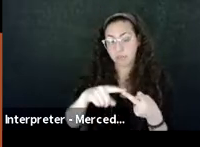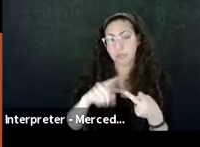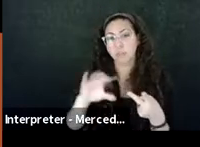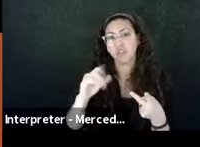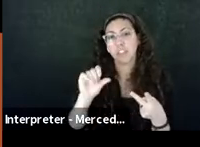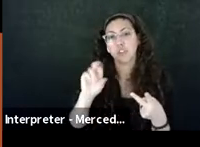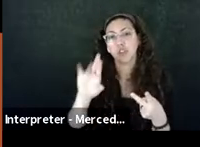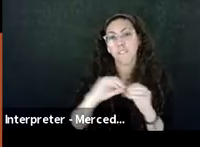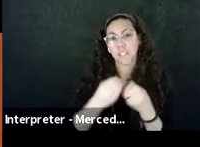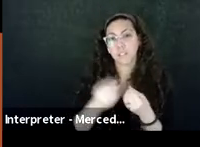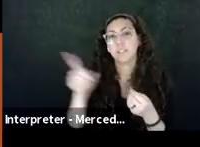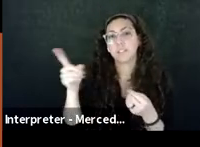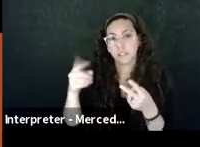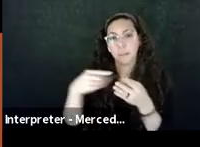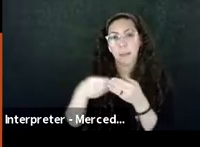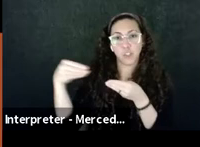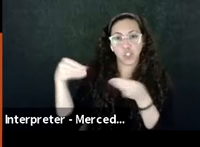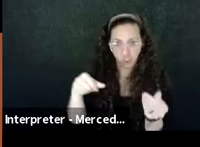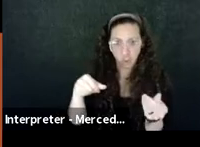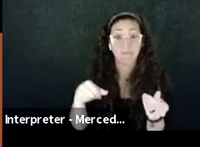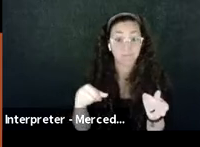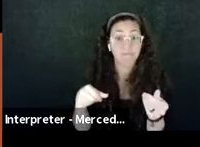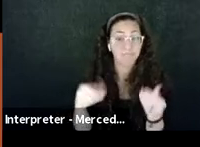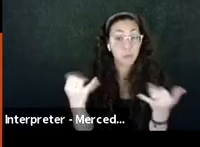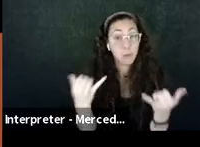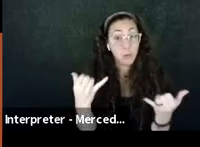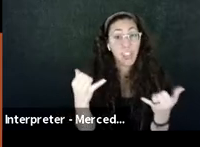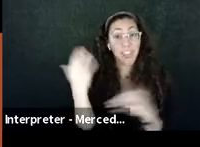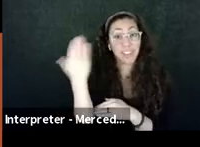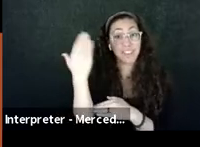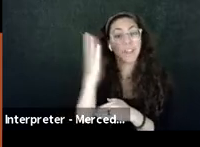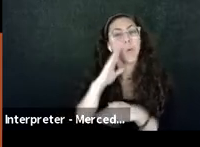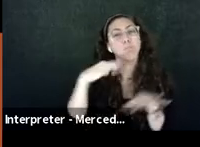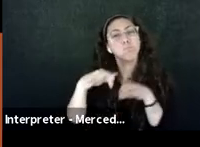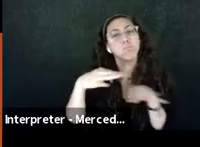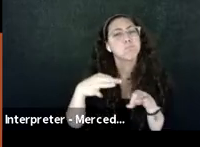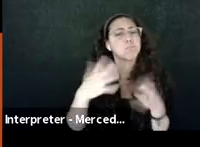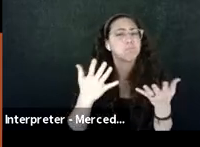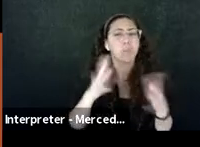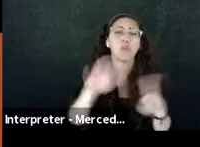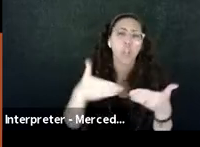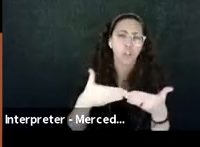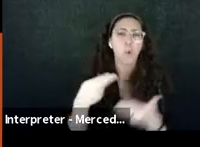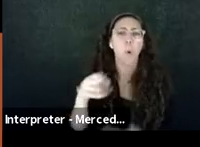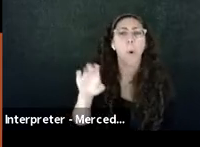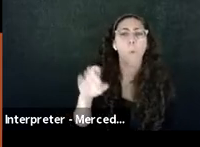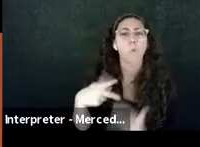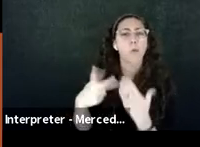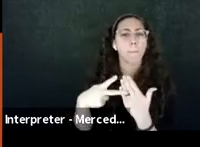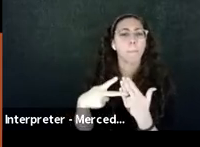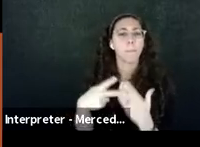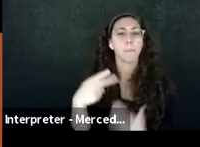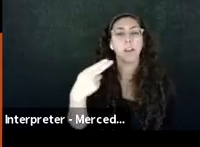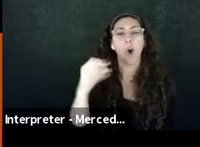Natalie Chavez: So today what we're going to be presenting you on is just a general introduction into the program which is housing opportunities, promote education.